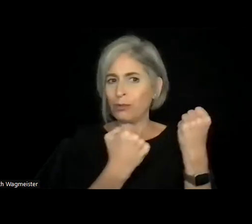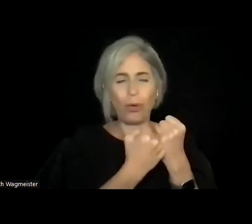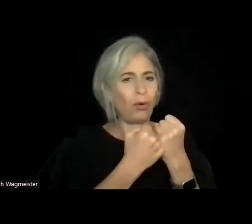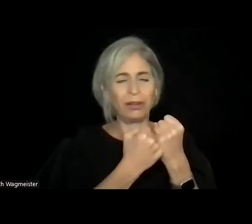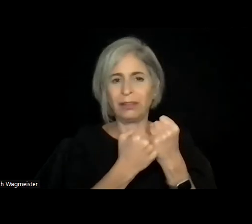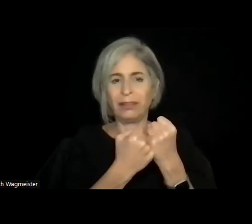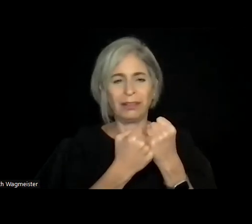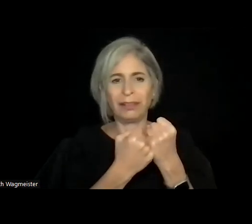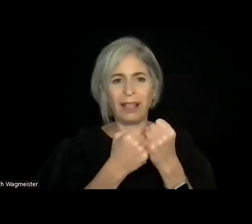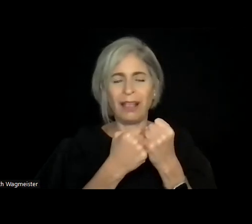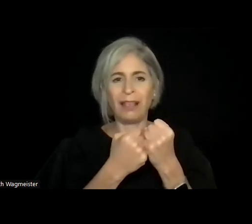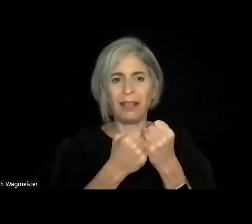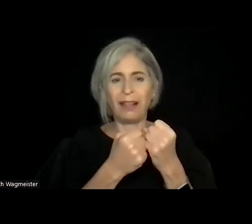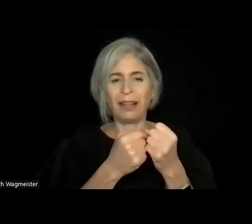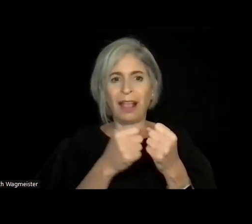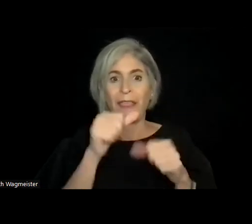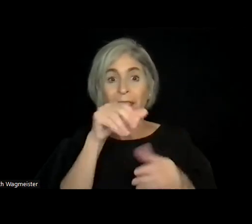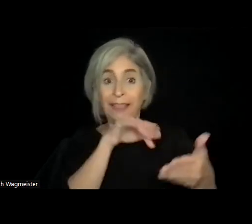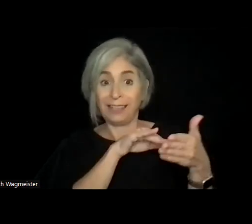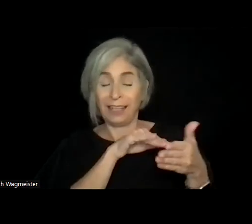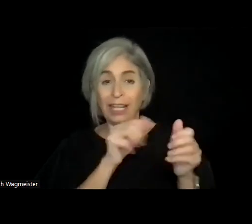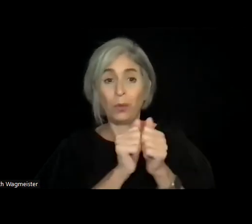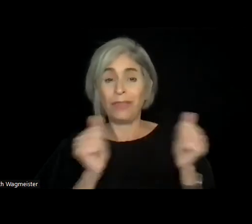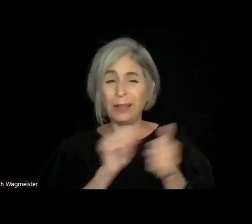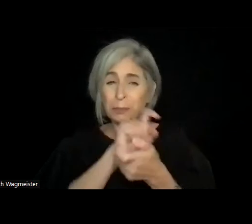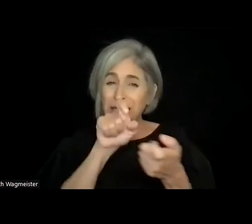population. In fact, I would say that a study section